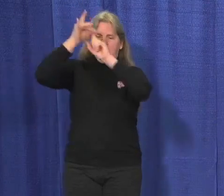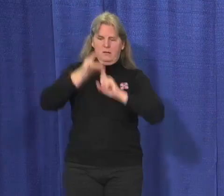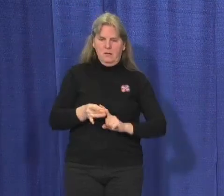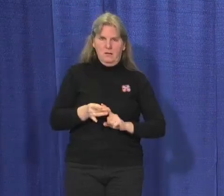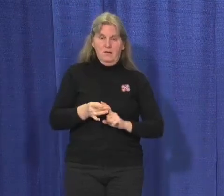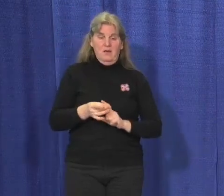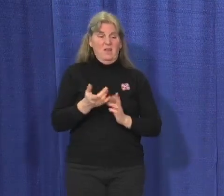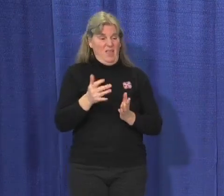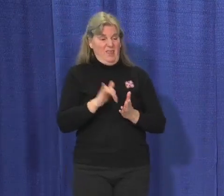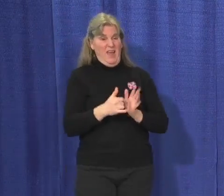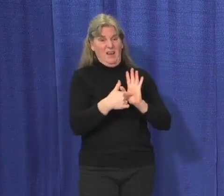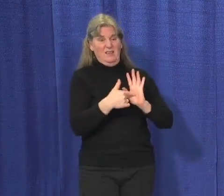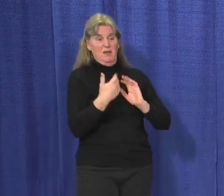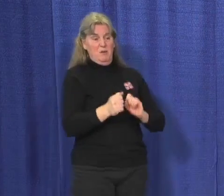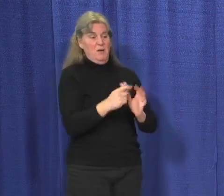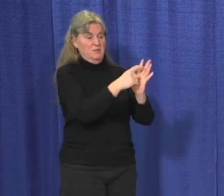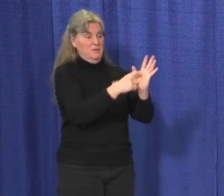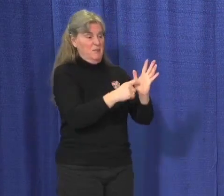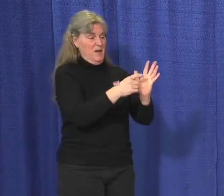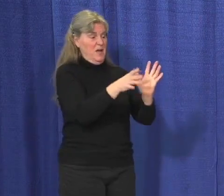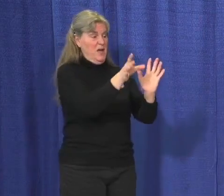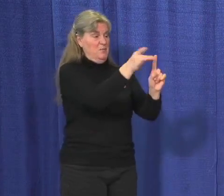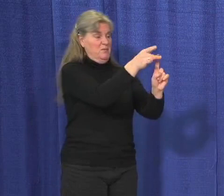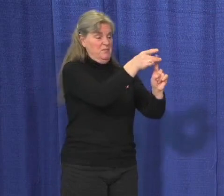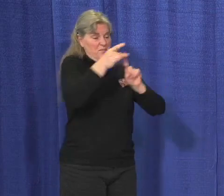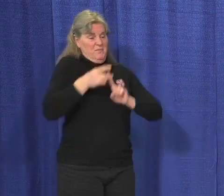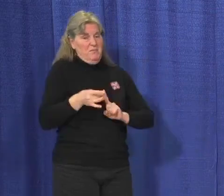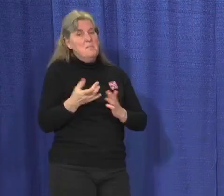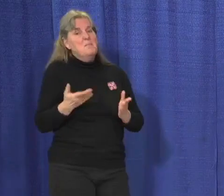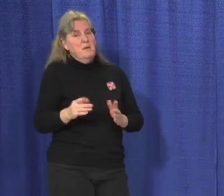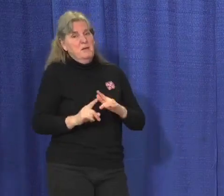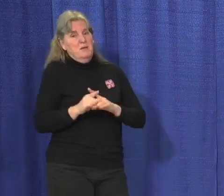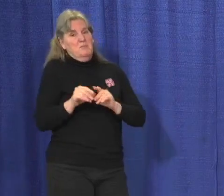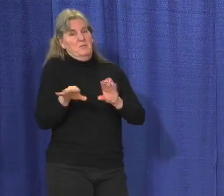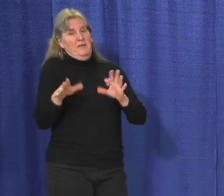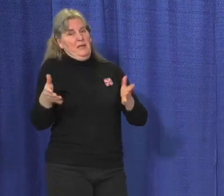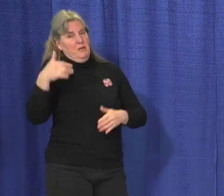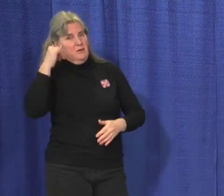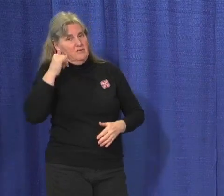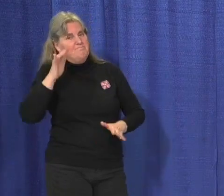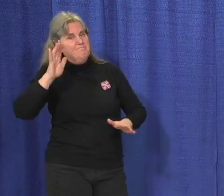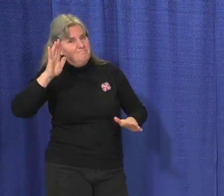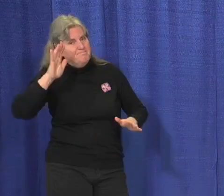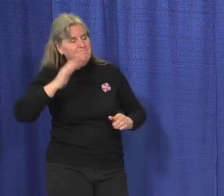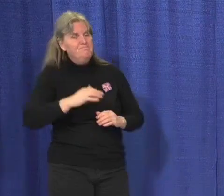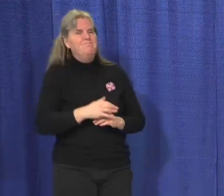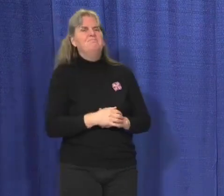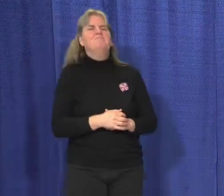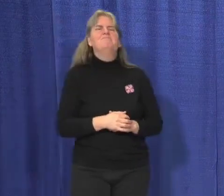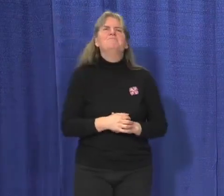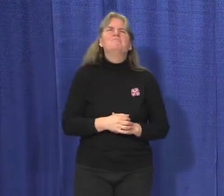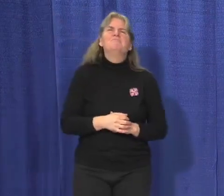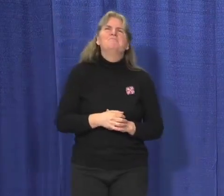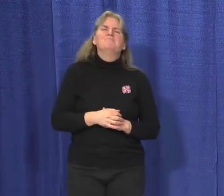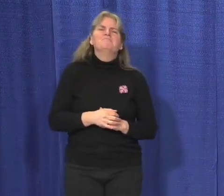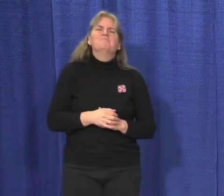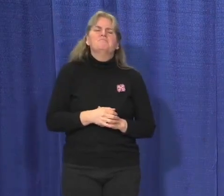those cases out of the mine could have meant new cases.